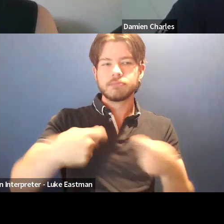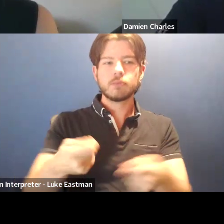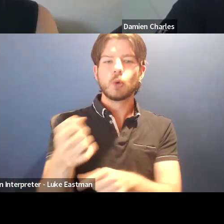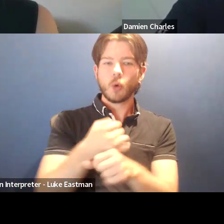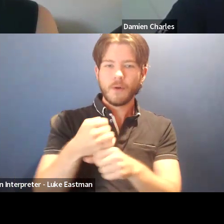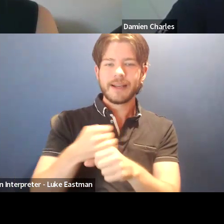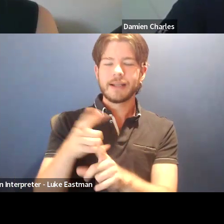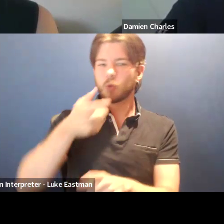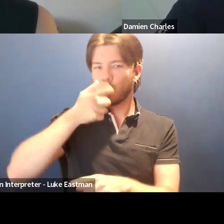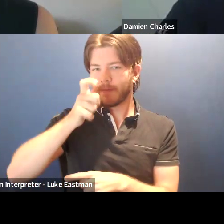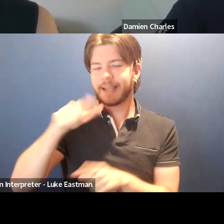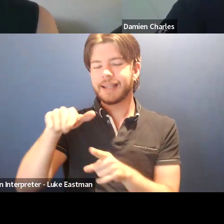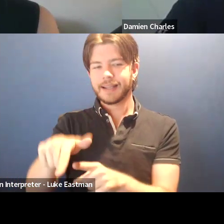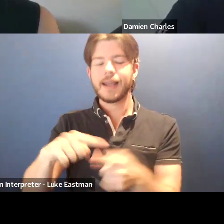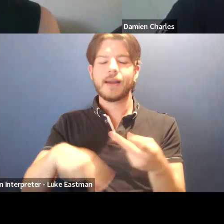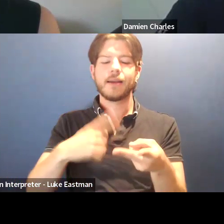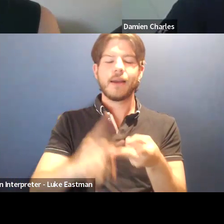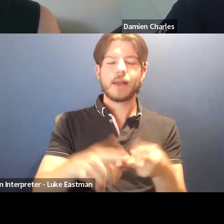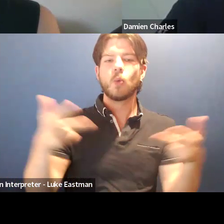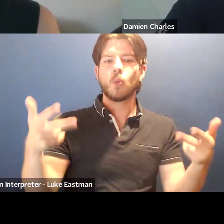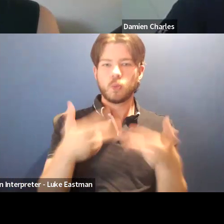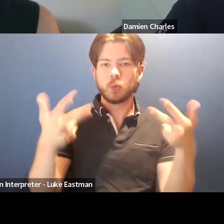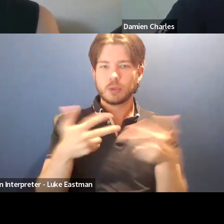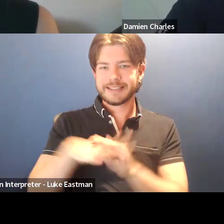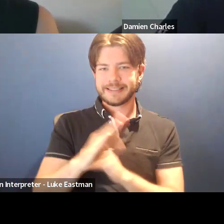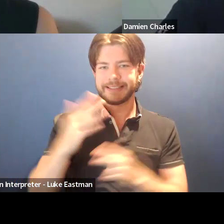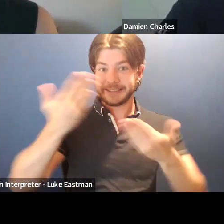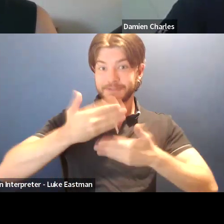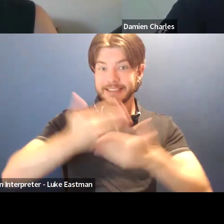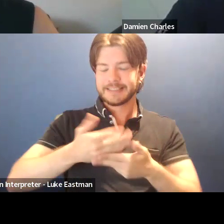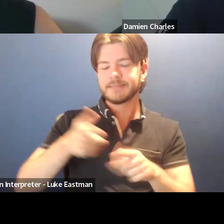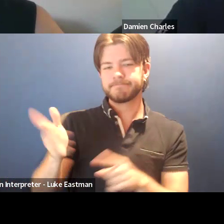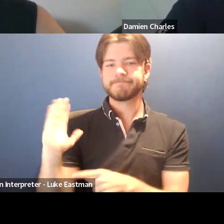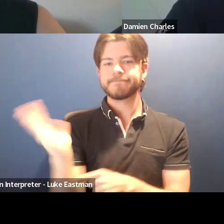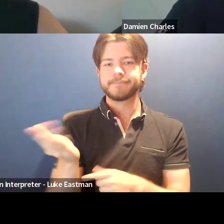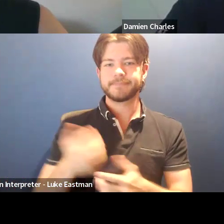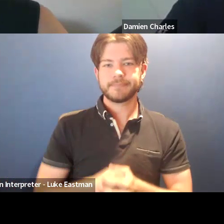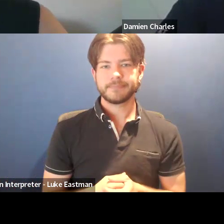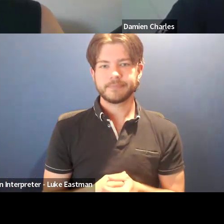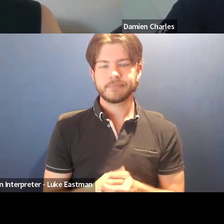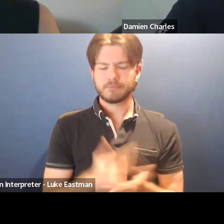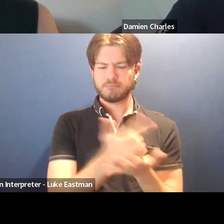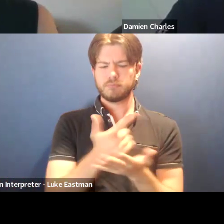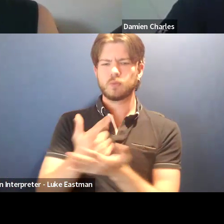restaurant in the evenings. I have a strong history of hospitality work but